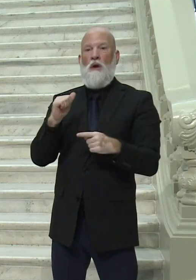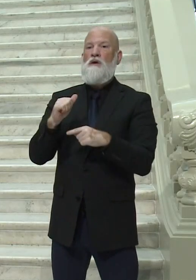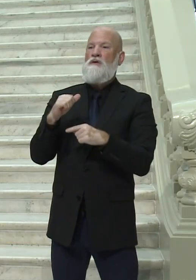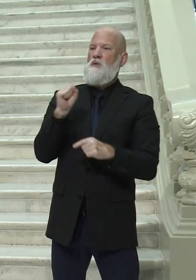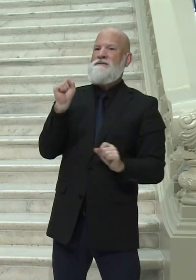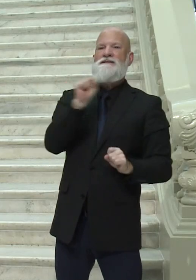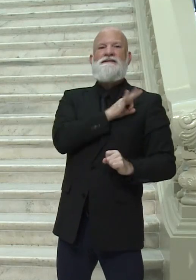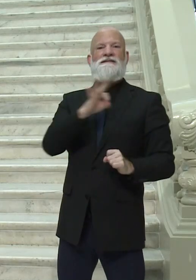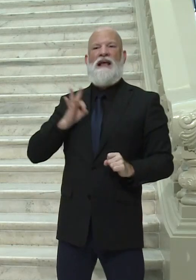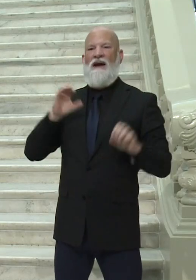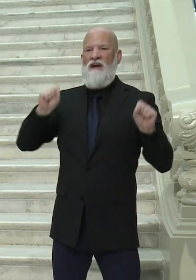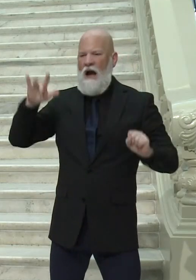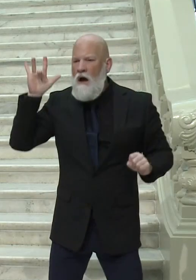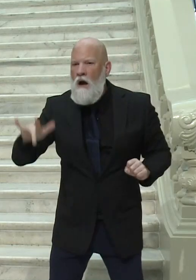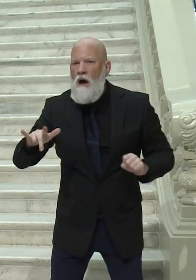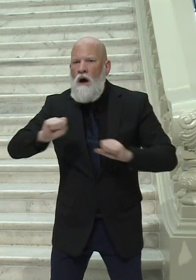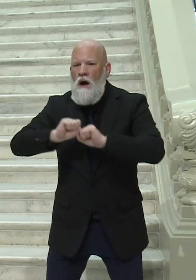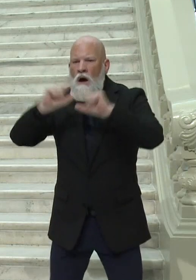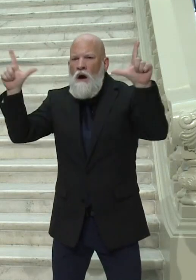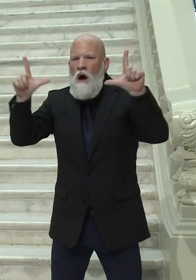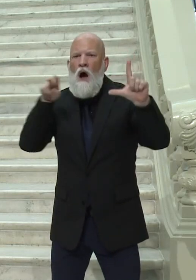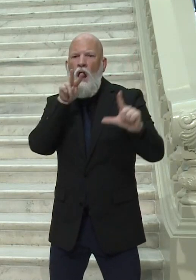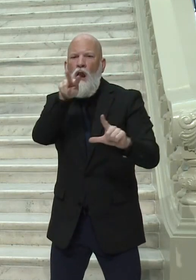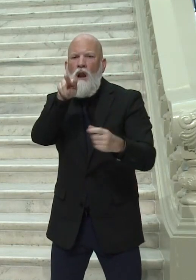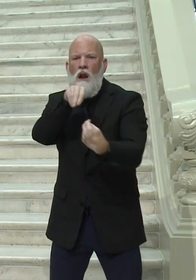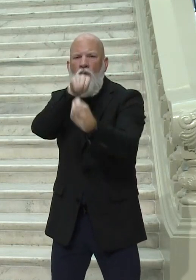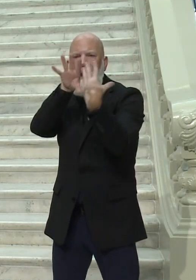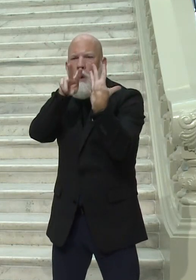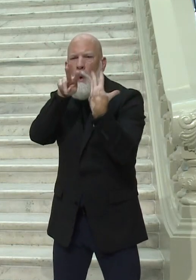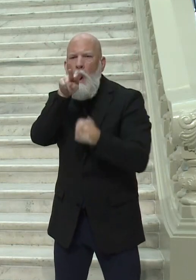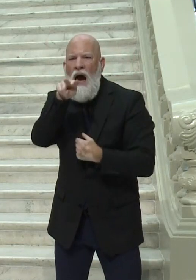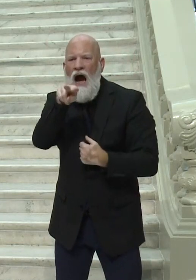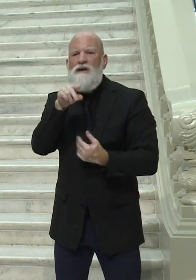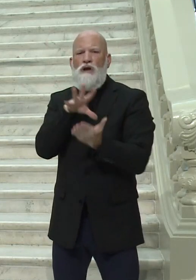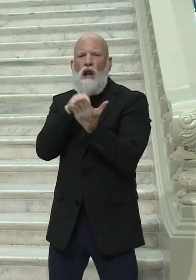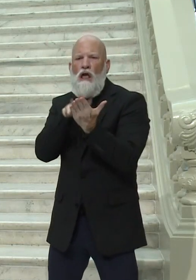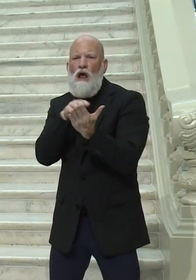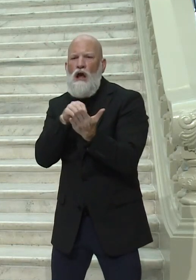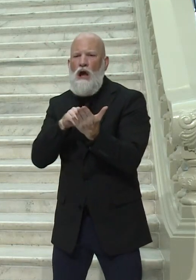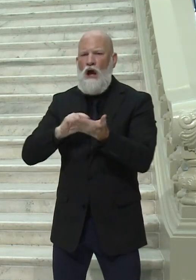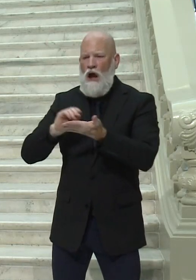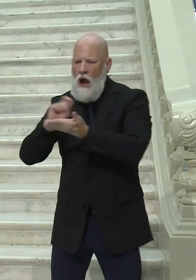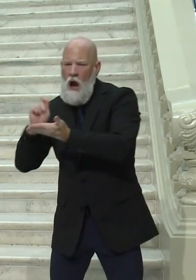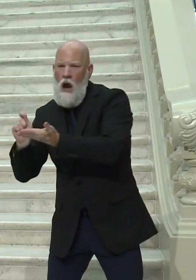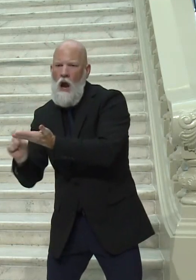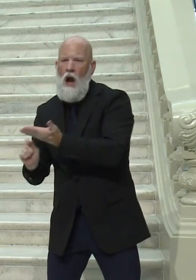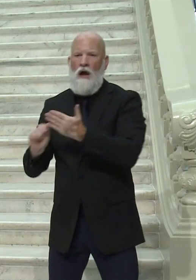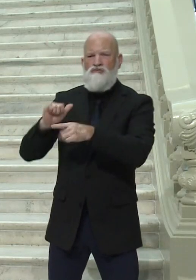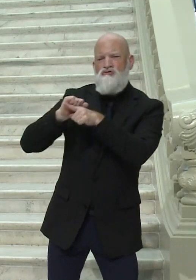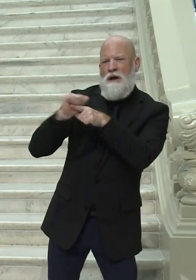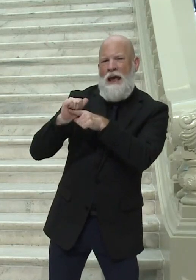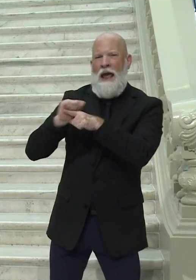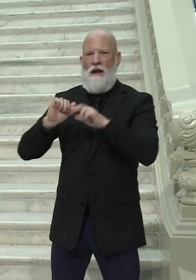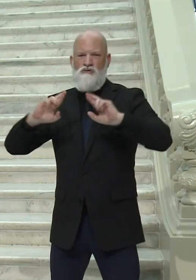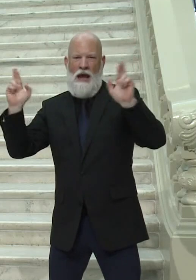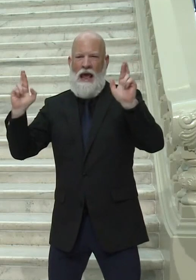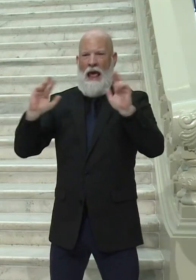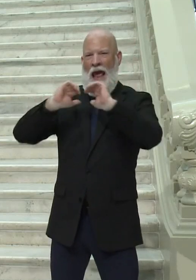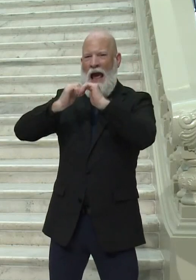TEMPORARY NURSE AIDE PROGRAM. TEMPORARY NURSE AIDE PROGRAM. THAT TEMPORARY NURSE AIDE PROGRAM. THAT WAS TEMPORARY NURSE AIDE PROGRAM. THAT WAS AN TEMPORARY NURSE AIDE PROGRAM. THAT WAS AN INITIATIVE TEMPORARY NURSE AIDE PROGRAM. THAT WAS AN INITIATIVE WHERE TEMPORARY NURSE AIDE PROGRAM. THAT WAS AN INITIATIVE WHERE WE THAT WAS AN INITIATIVE WHERE WE THAT WAS AN INITIATIVE WHERE WE PARTNERED THAT WAS AN INITIATIVE WHERE WE PARTNERED WITH THAT WAS AN INITIATIVE WHERE WE PARTNERED WITH CMS THAT WAS AN INITIATIVE WHERE WE PARTNERED WITH CMS TO THAT WAS AN INITIATIVE WHERE WE PARTNERED WITH CMS TO PROVIDE PARTNERED WITH CMS TO PROVIDE PARTNERED WITH CMS TO PROVIDE ONLINE PARTNERED WITH CMS TO PROVIDE ONLINE TRAINING PARTNERED WITH CMS TO PROVIDE ONLINE TRAINING SO PARTNERED WITH CMS TO PROVIDE ONLINE TRAINING SO THAT PARTNERED WITH CMS TO PROVIDE ONLINE TRAINING SO THAT WE ONLINE TRAINING SO THAT WE ONLINE TRAINING SO THAT WE COULD ONLINE TRAINING SO THAT WE COULD GET ONLINE TRAINING SO THAT WE COULD GET MORE ONLINE TRAINING SO THAT WE COULD GET MORE STAFF ONLINE TRAINING SO THAT WE COULD GET MORE STAFF INVOLVED COULD GET MORE STAFF INVOLVED COULD GET MORE STAFF INVOLVED AND COULD GET MORE STAFF INVOLVED AND ENGAGED COULD GET MORE STAFF INVOLVED AND ENGAGED IN COULD GET MORE STAFF INVOLVED AND ENGAGED IN SUPPORTING COULD GET MORE STAFF INVOLVED AND ENGAGED IN SUPPORTING THE AND ENGAGED IN SUPPORTING THE AND ENGAGED IN SUPPORTING THE RESIDENTS AND ENGAGED IN SUPPORTING THE RESIDENTS THAT AND ENGAGED IN SUPPORTING THE RESIDENTS THAT LIVE AND ENGAGED IN SUPPORTING THE RESIDENTS THAT LIVE IN AND ENGAGED IN SUPPORTING THE RESIDENTS THAT LIVE IN THOSE